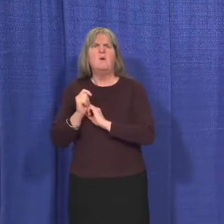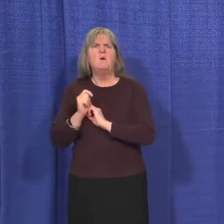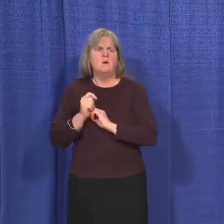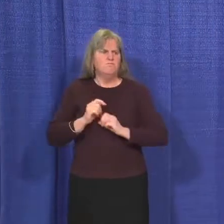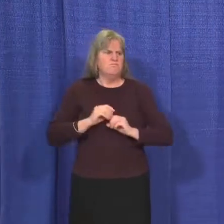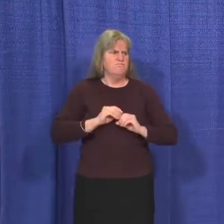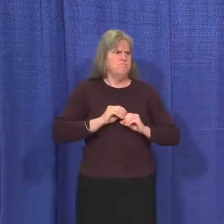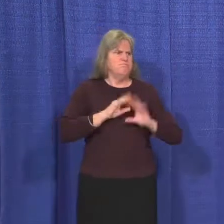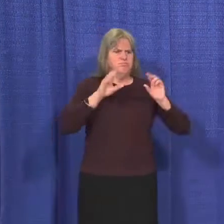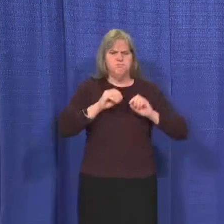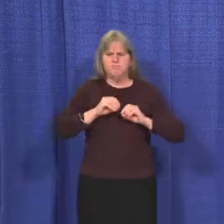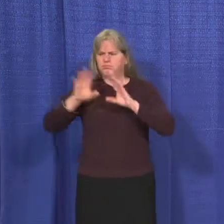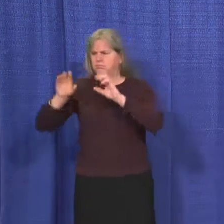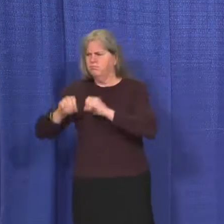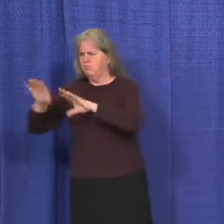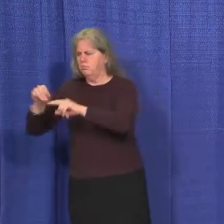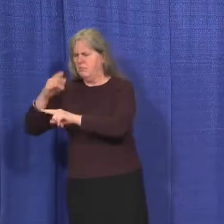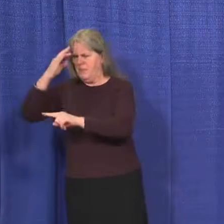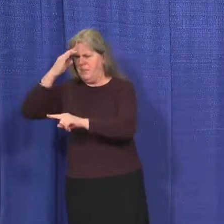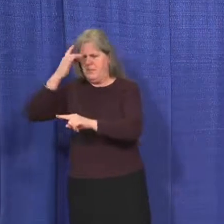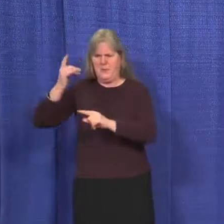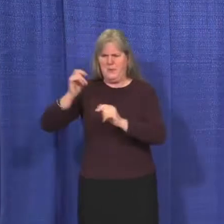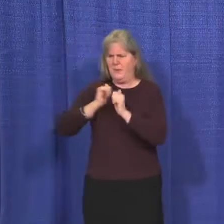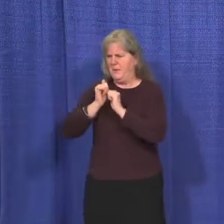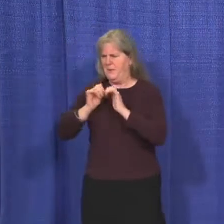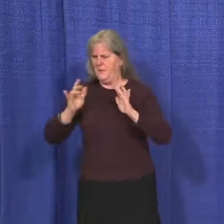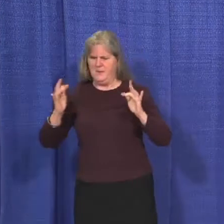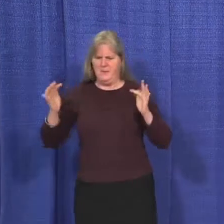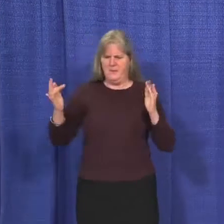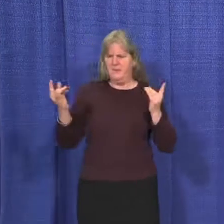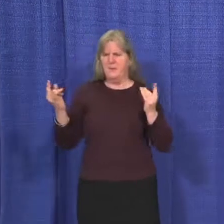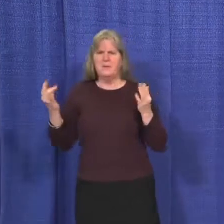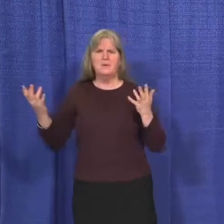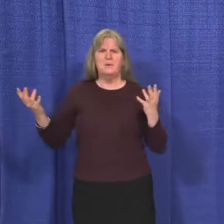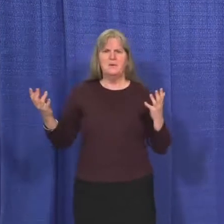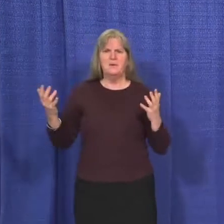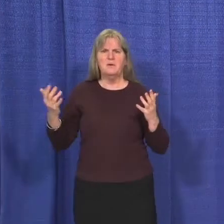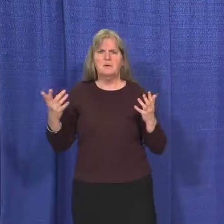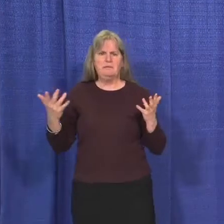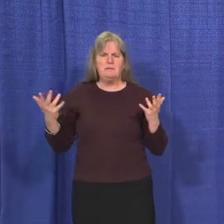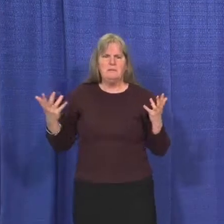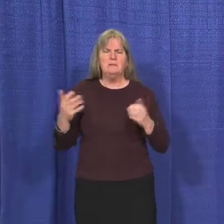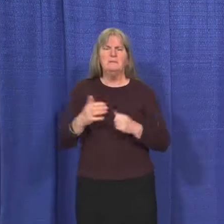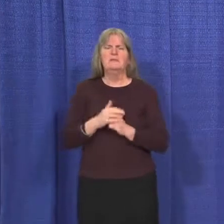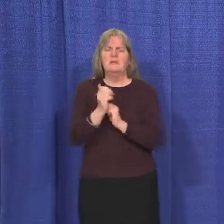certain areas, it has become a race against time for many jurisdictions.